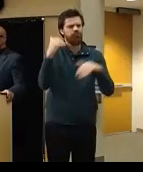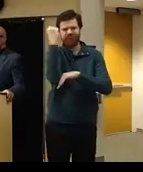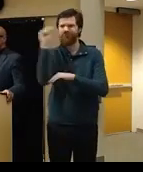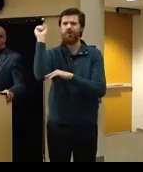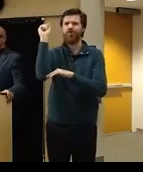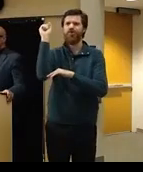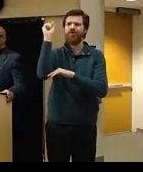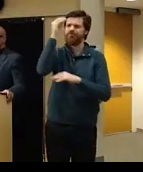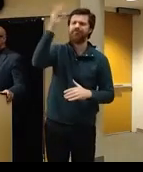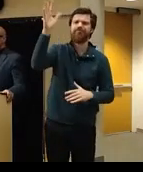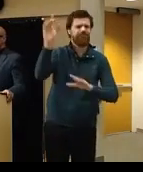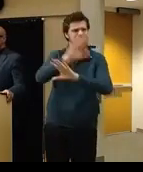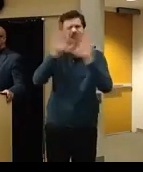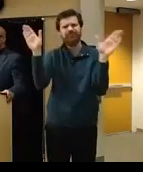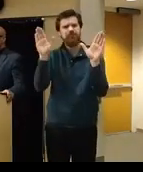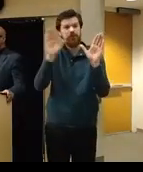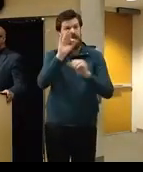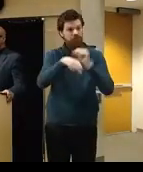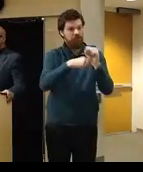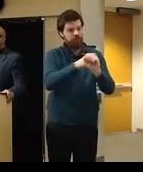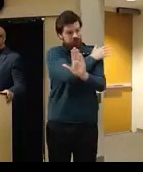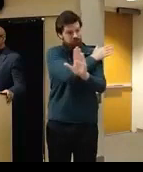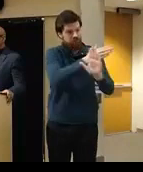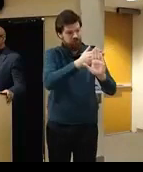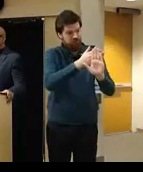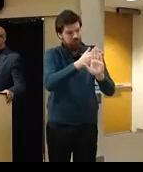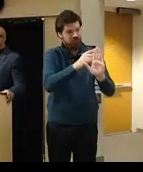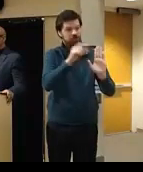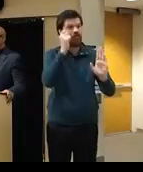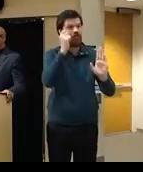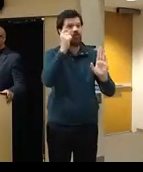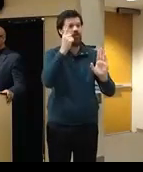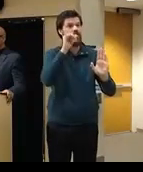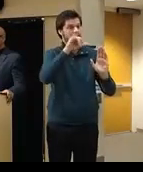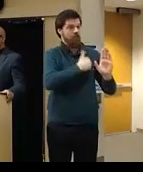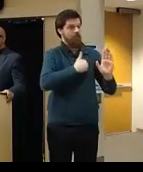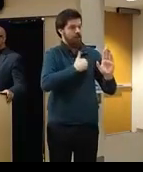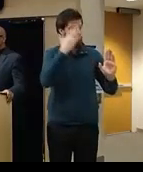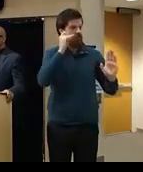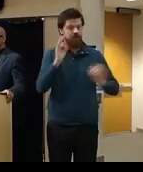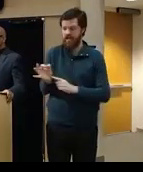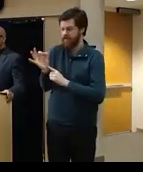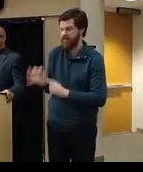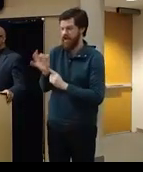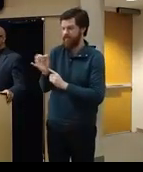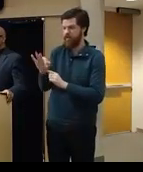from black psychologist but from nine minutes of video footage of the murder of George Floyd